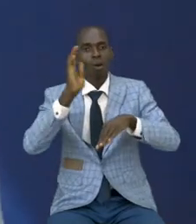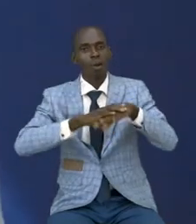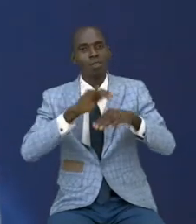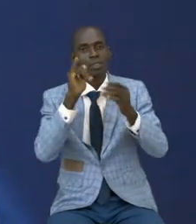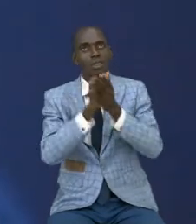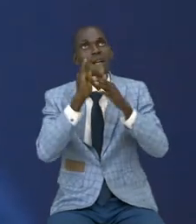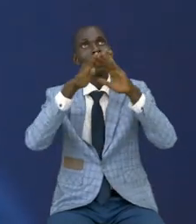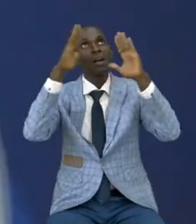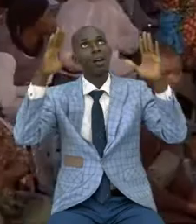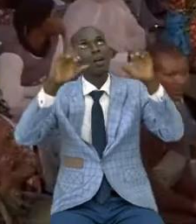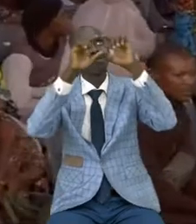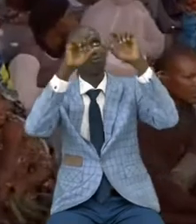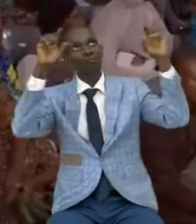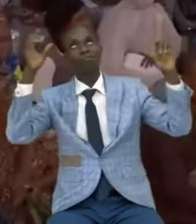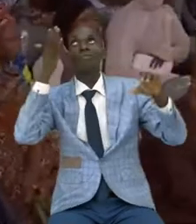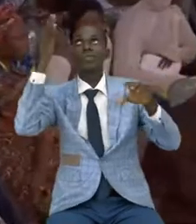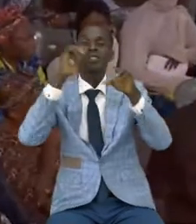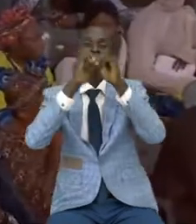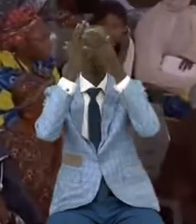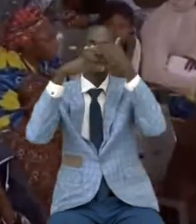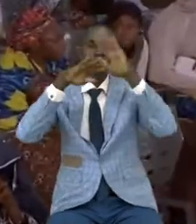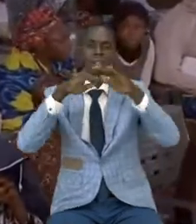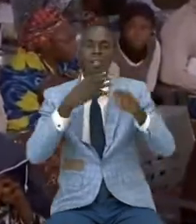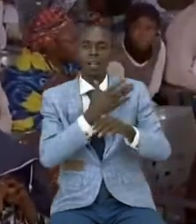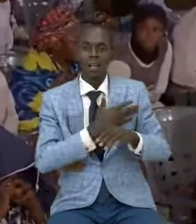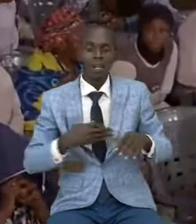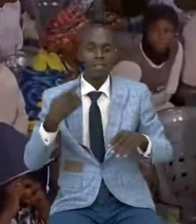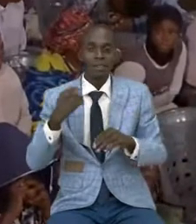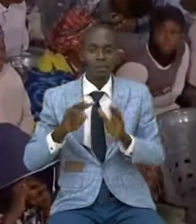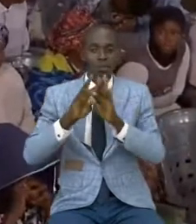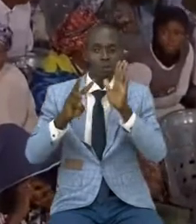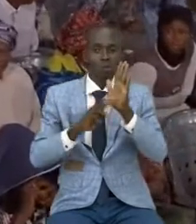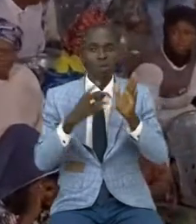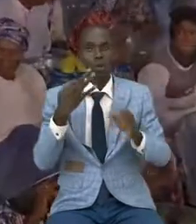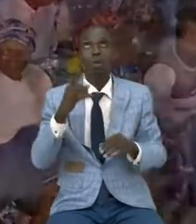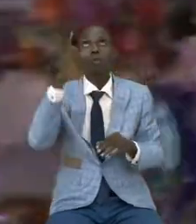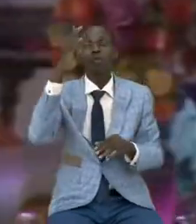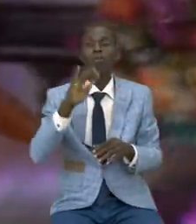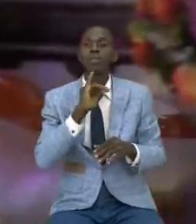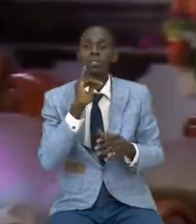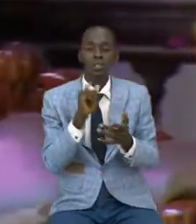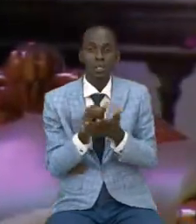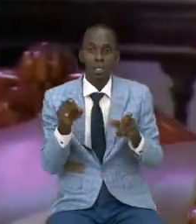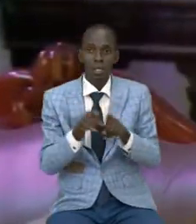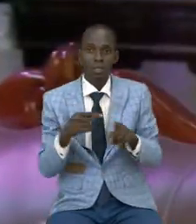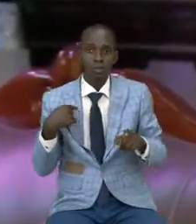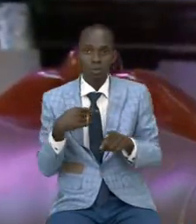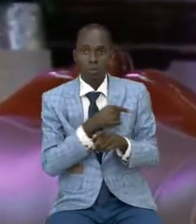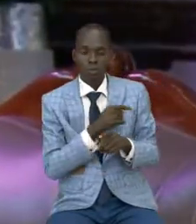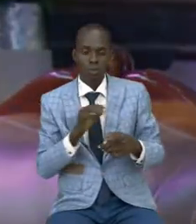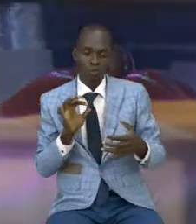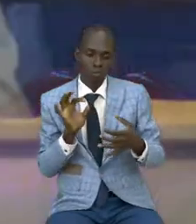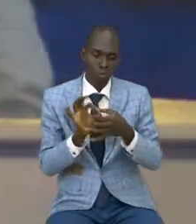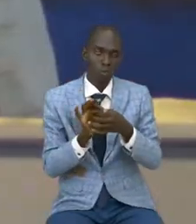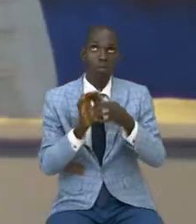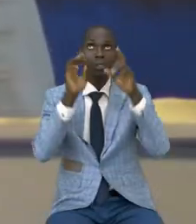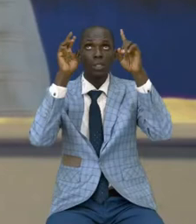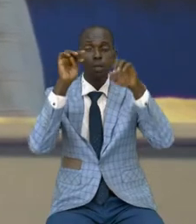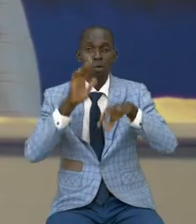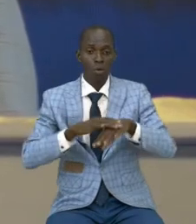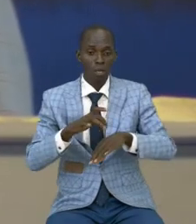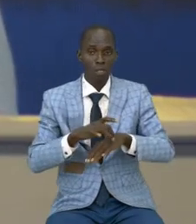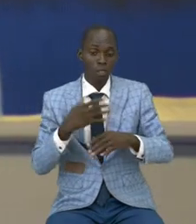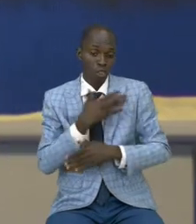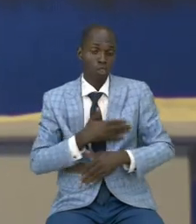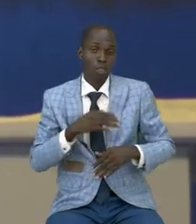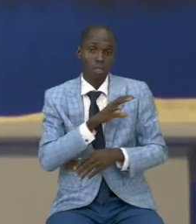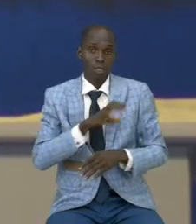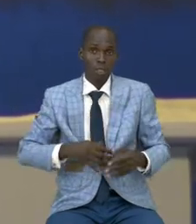heaven and the will of god is that as to enjoy him here on earth you'll enjoy him in heaven